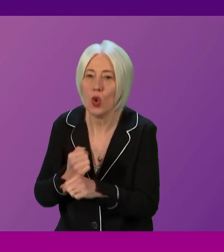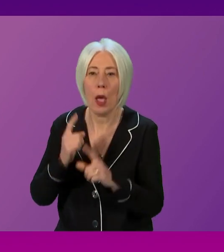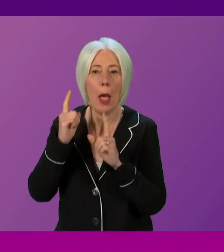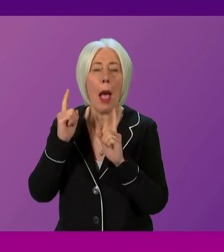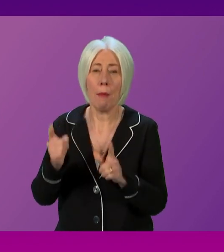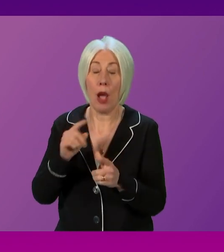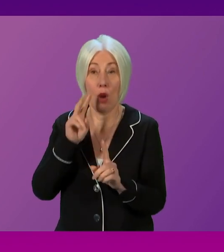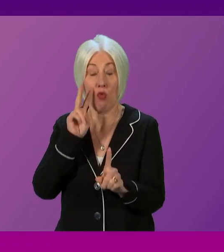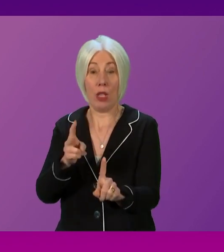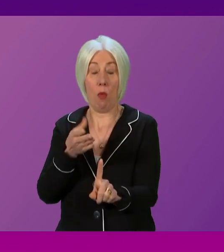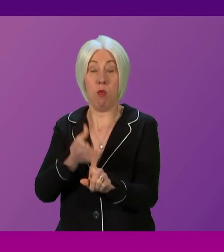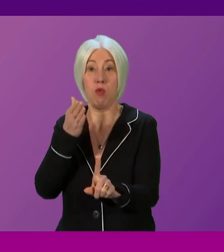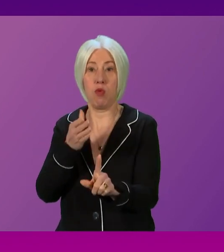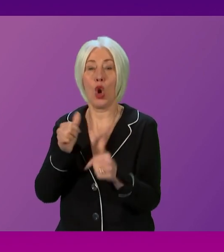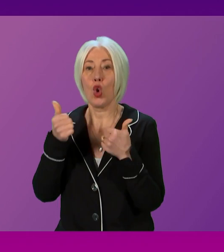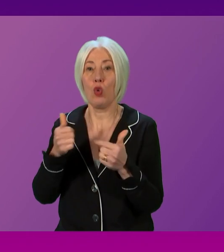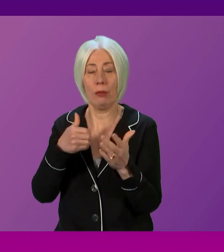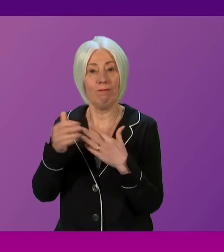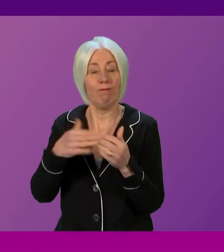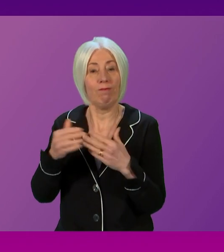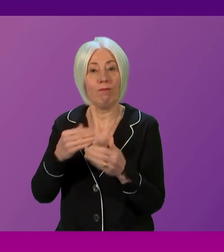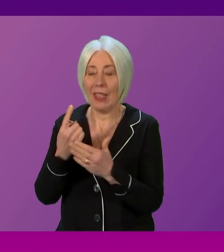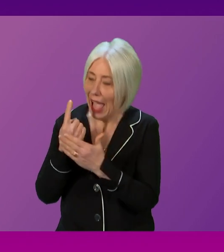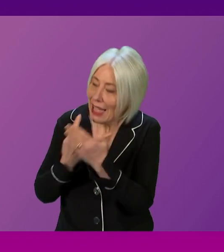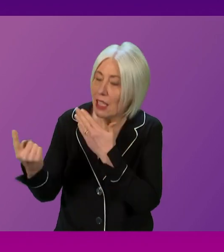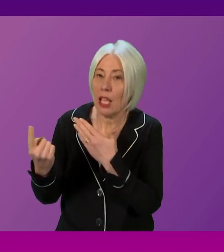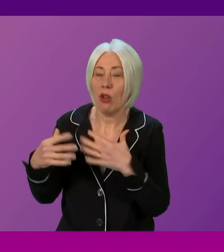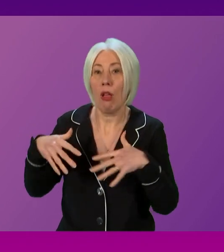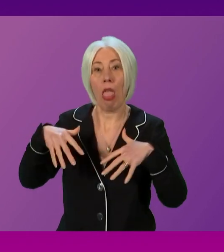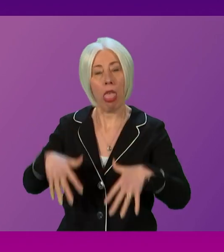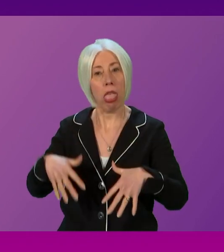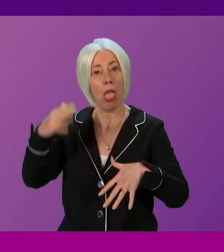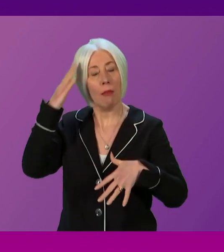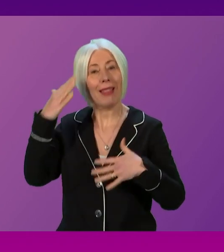difference in tackling isolation, loneliness and mental ill health. That is why the men’s